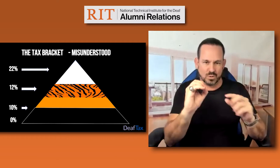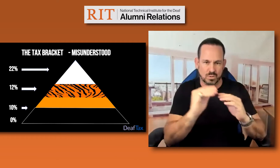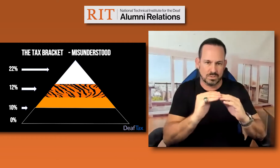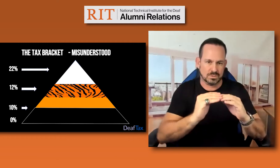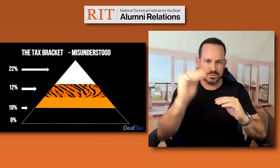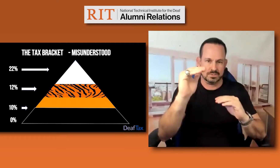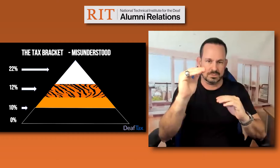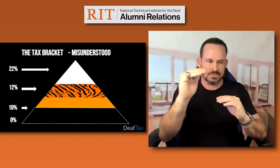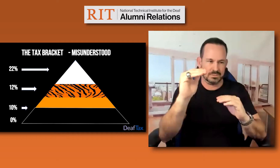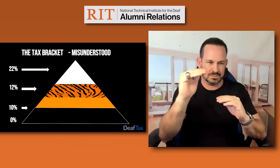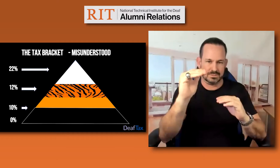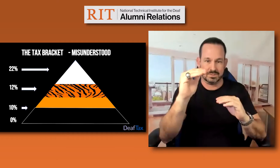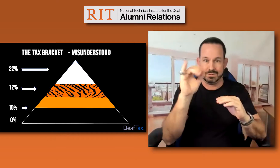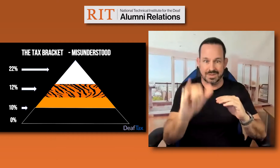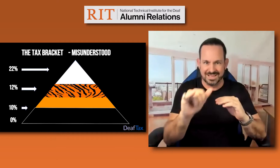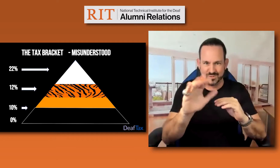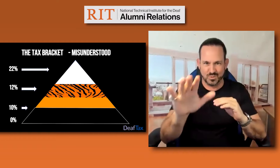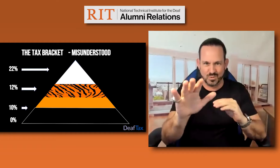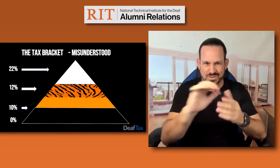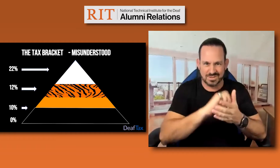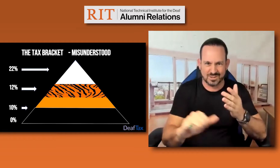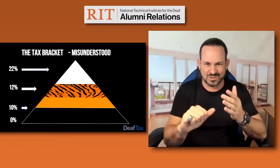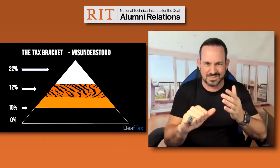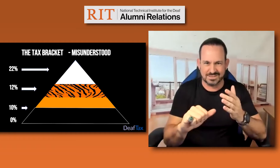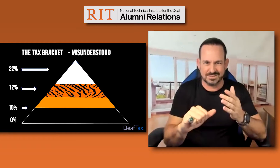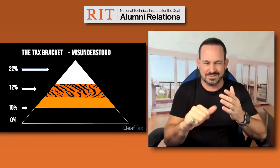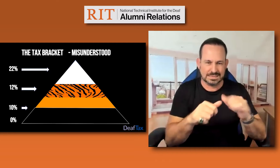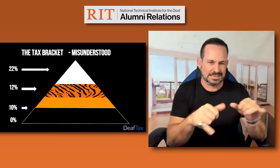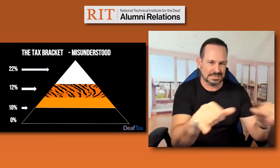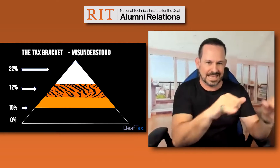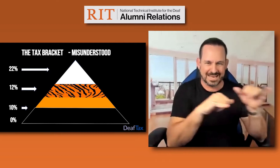And here on this diagram you see there's the 0%,